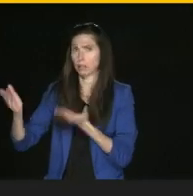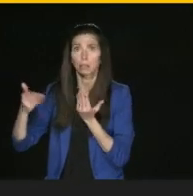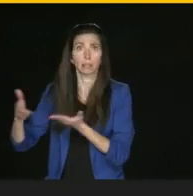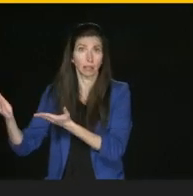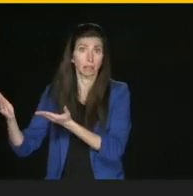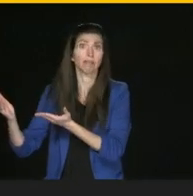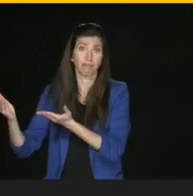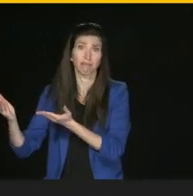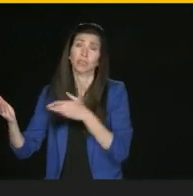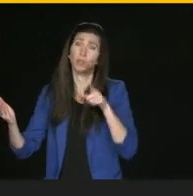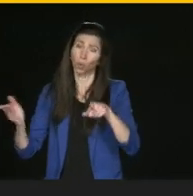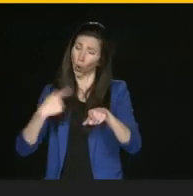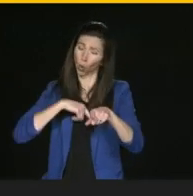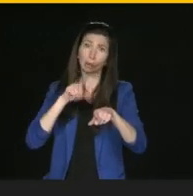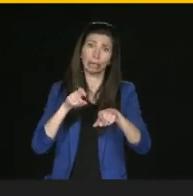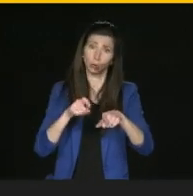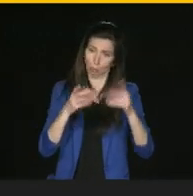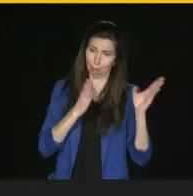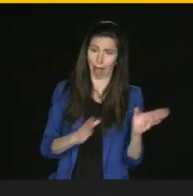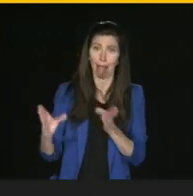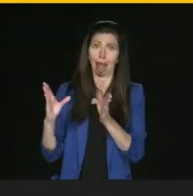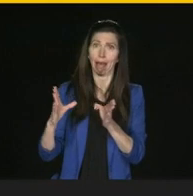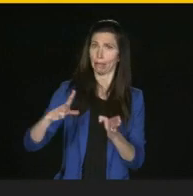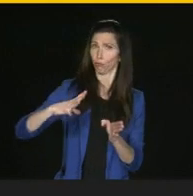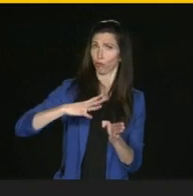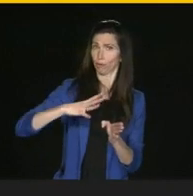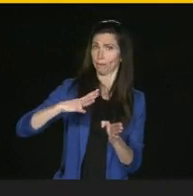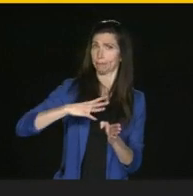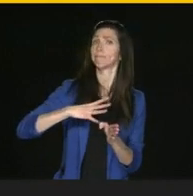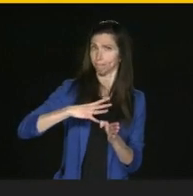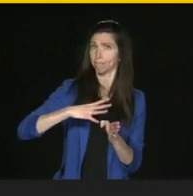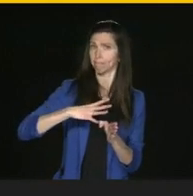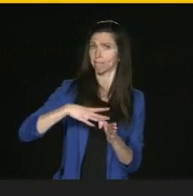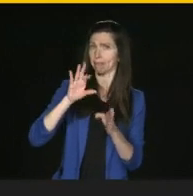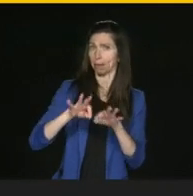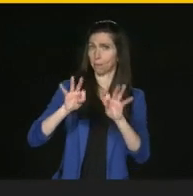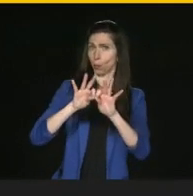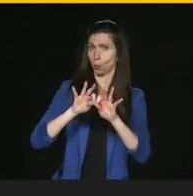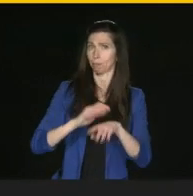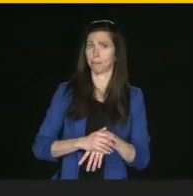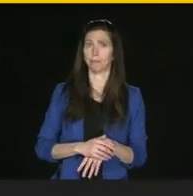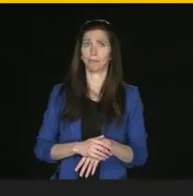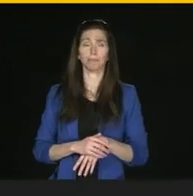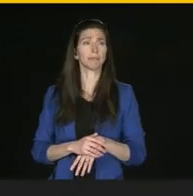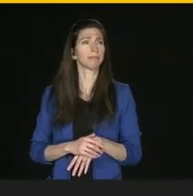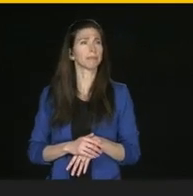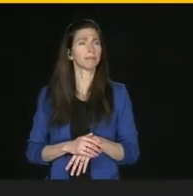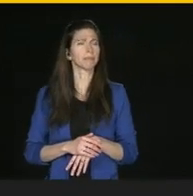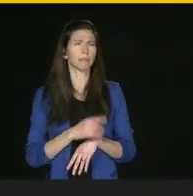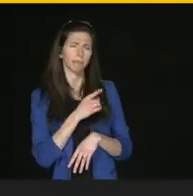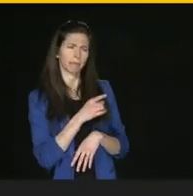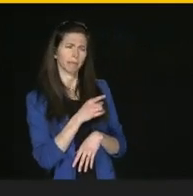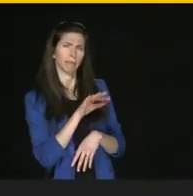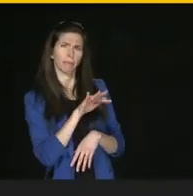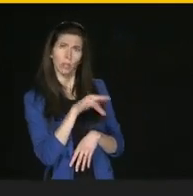RESPONSE. SO LOOKING AT THAT RANGE IS